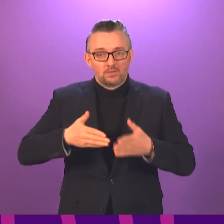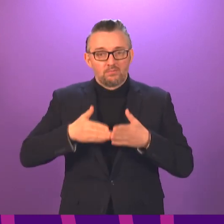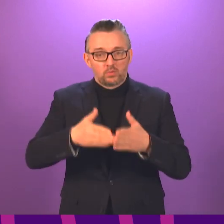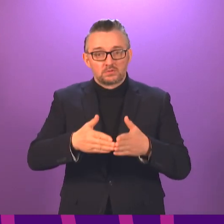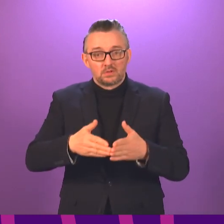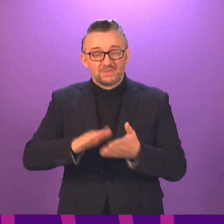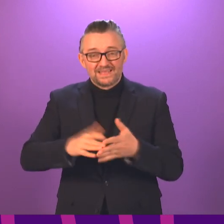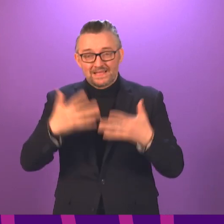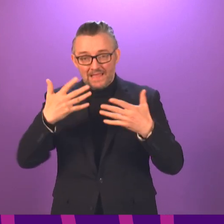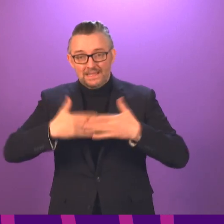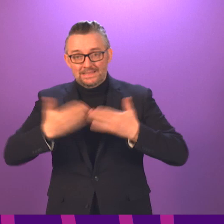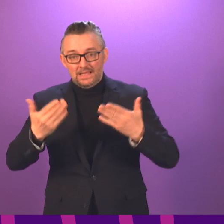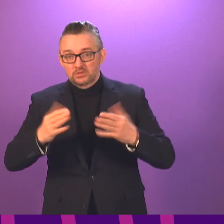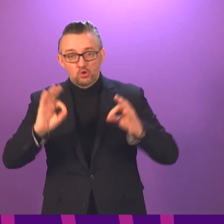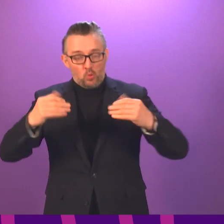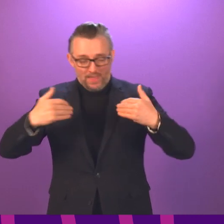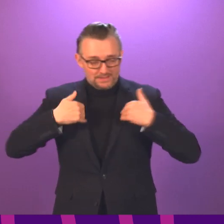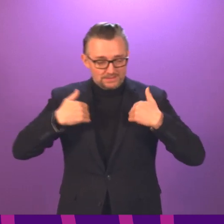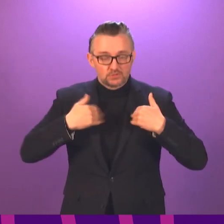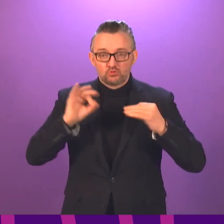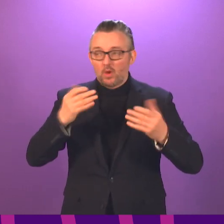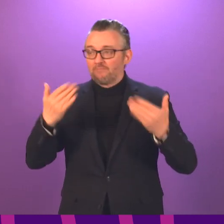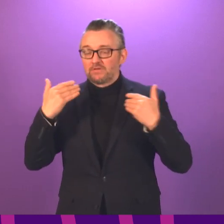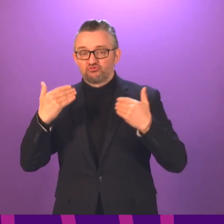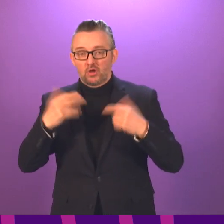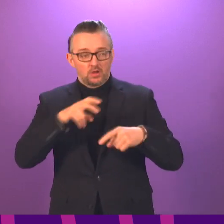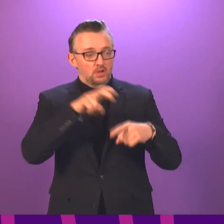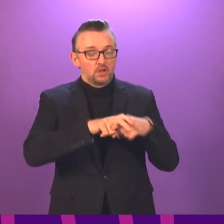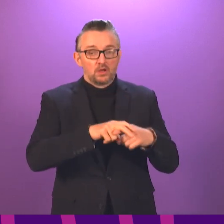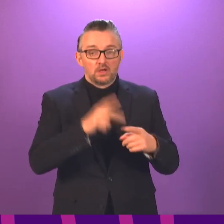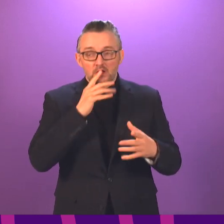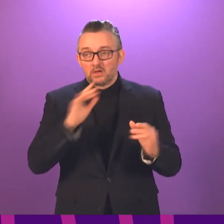up for 10 days without exercise or fresh air is now devastating.